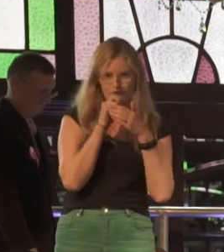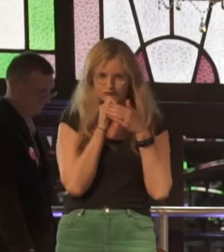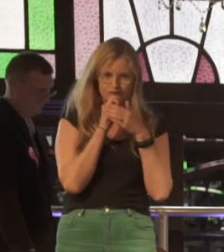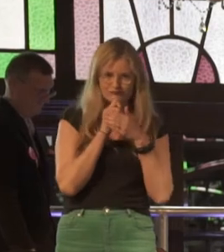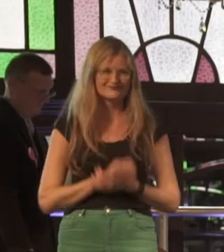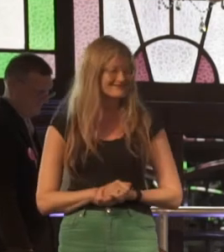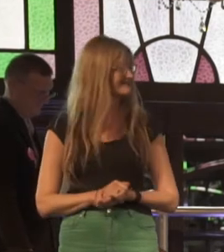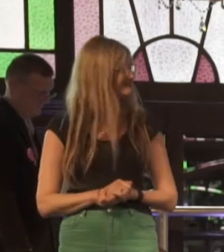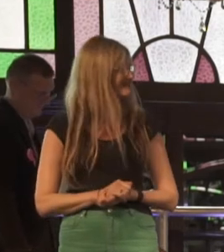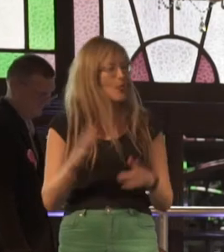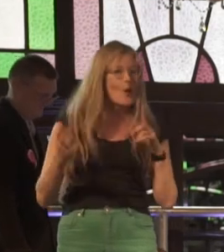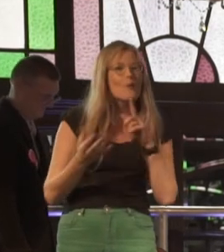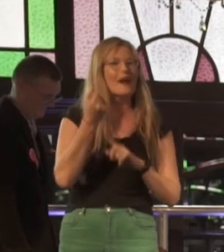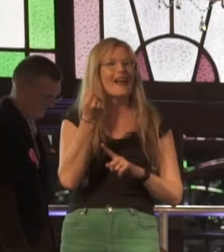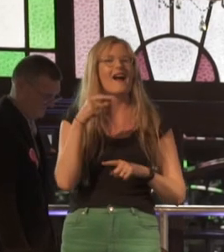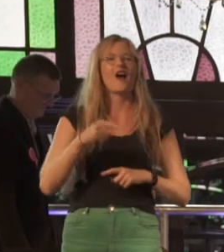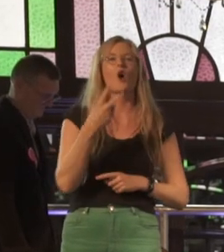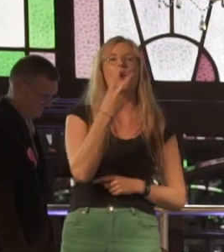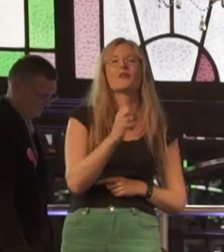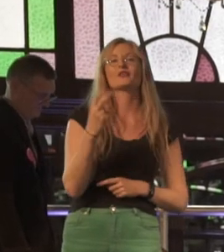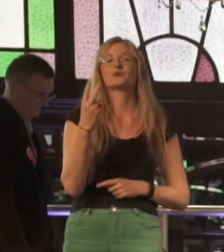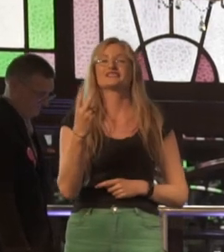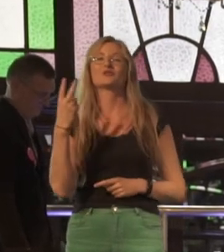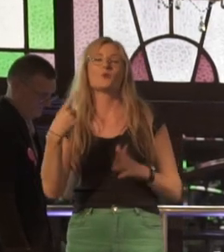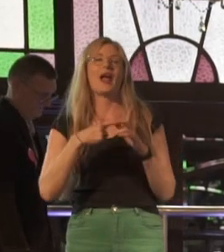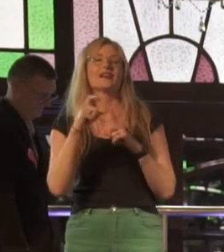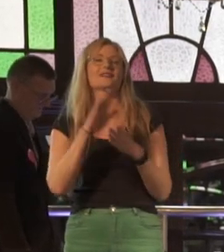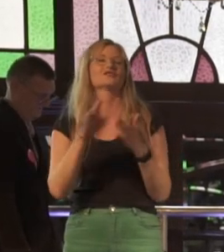the winner of the 2022 ADHD Comedy Award is: